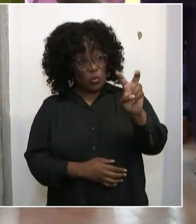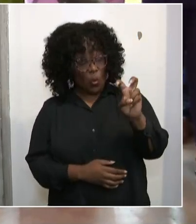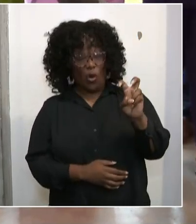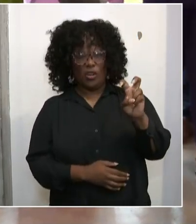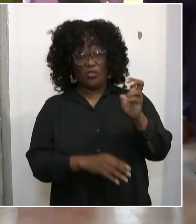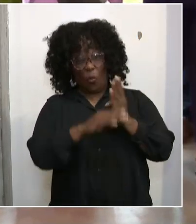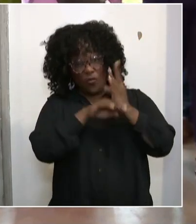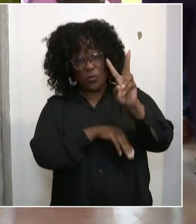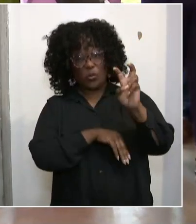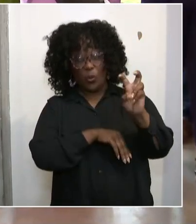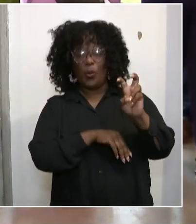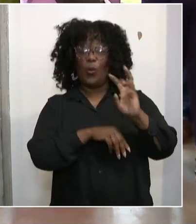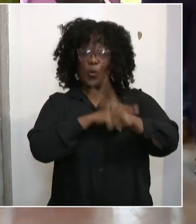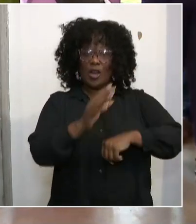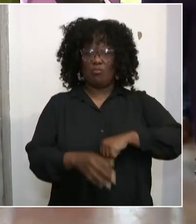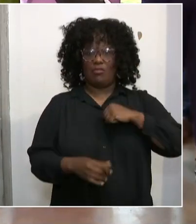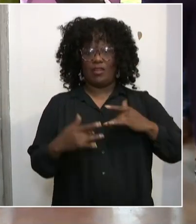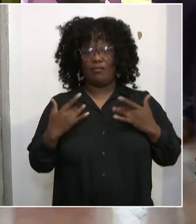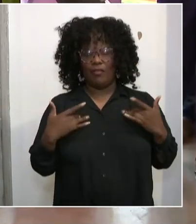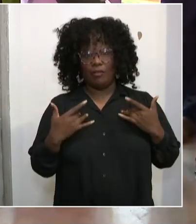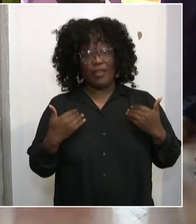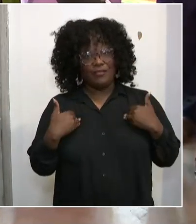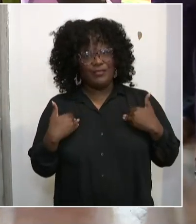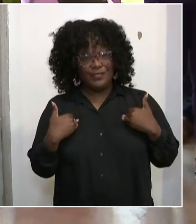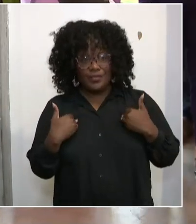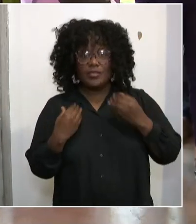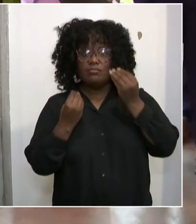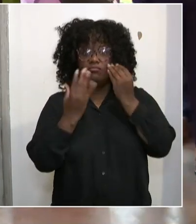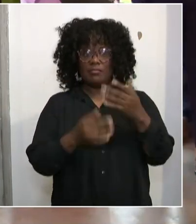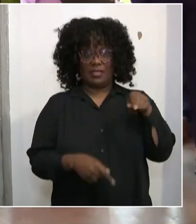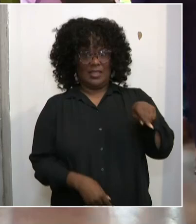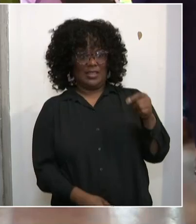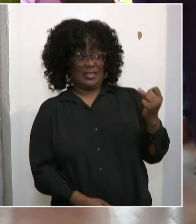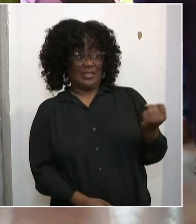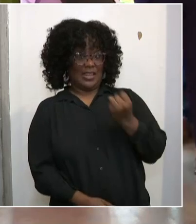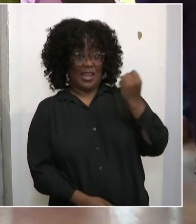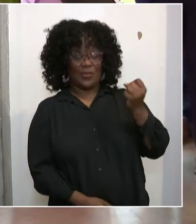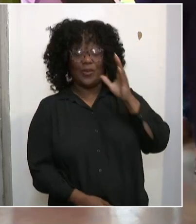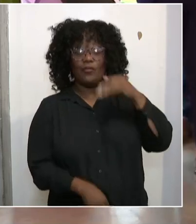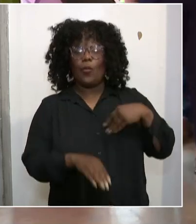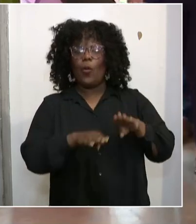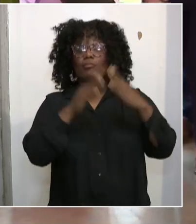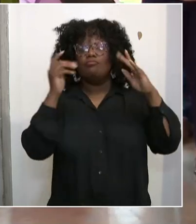and this Saturday is the opening ceremony at Nationals Park